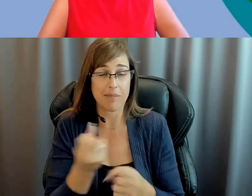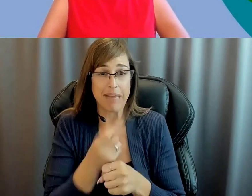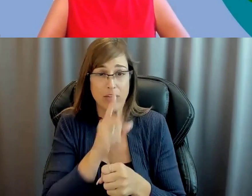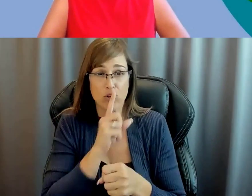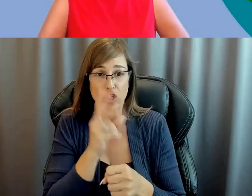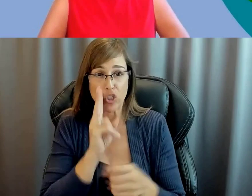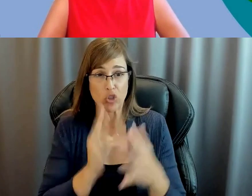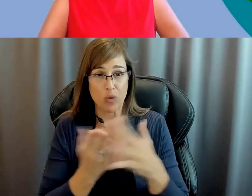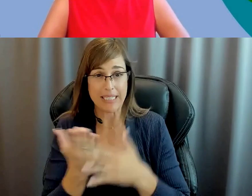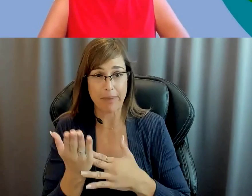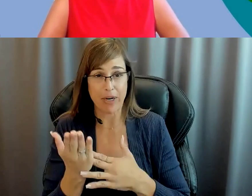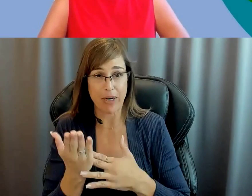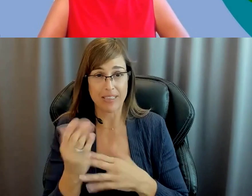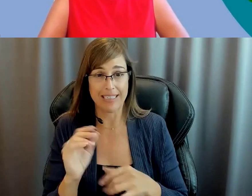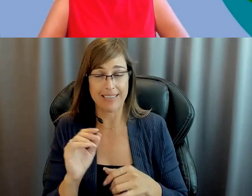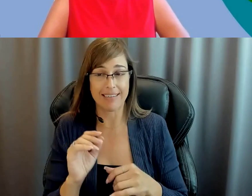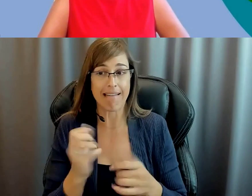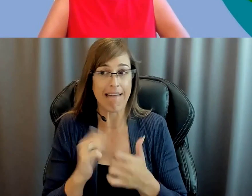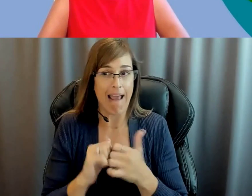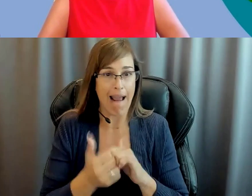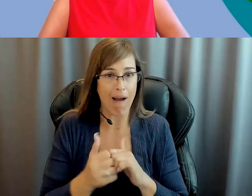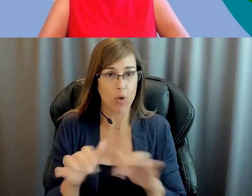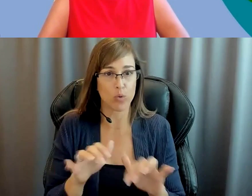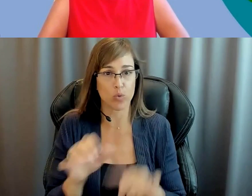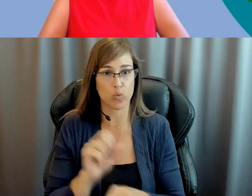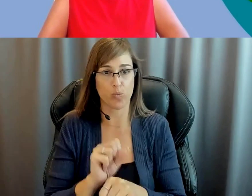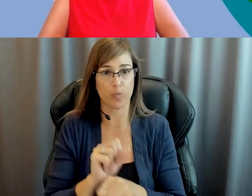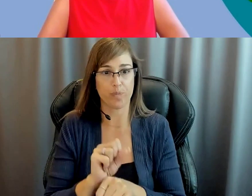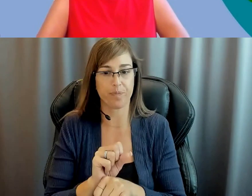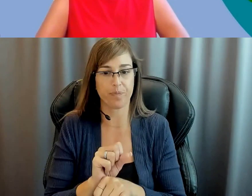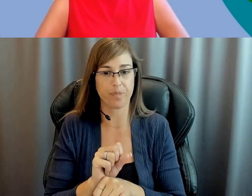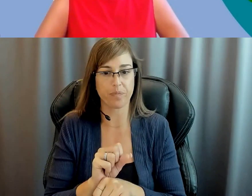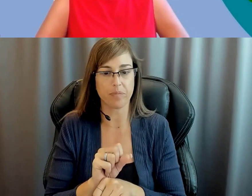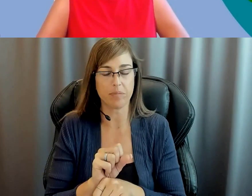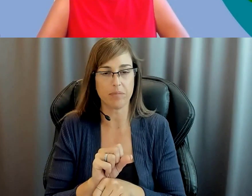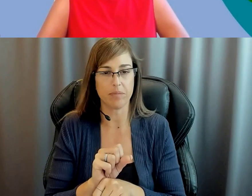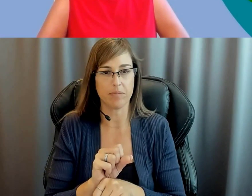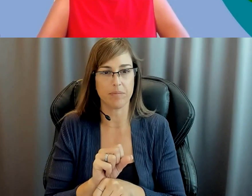in how they're doing the work. I think as much as you can,